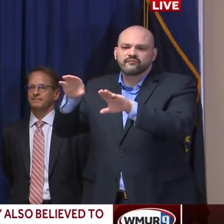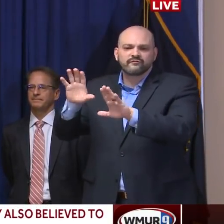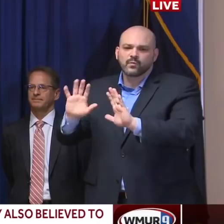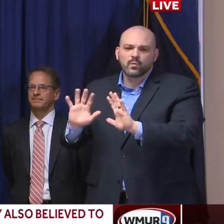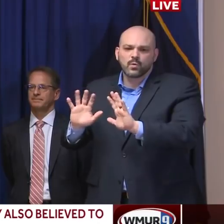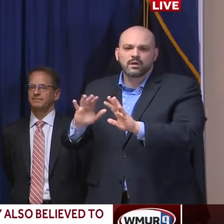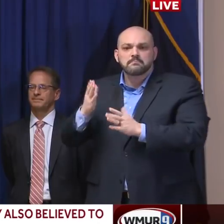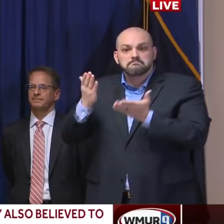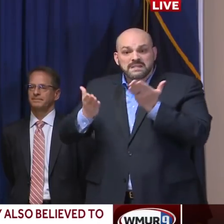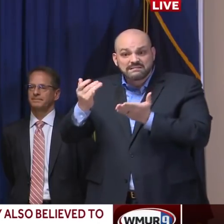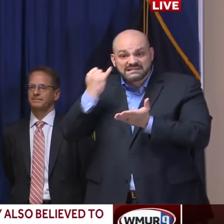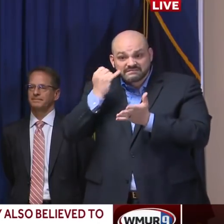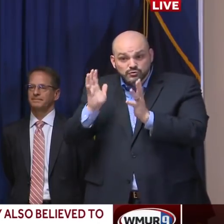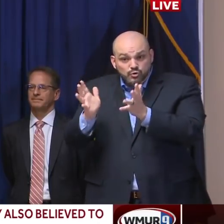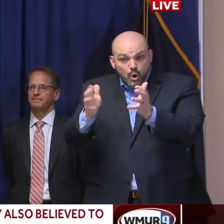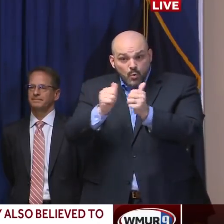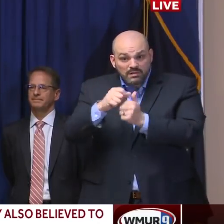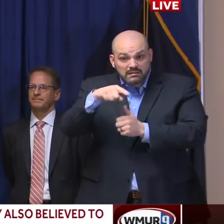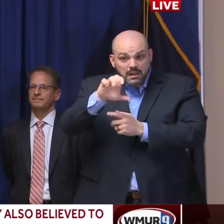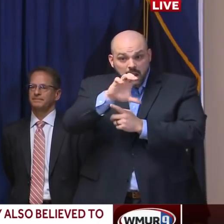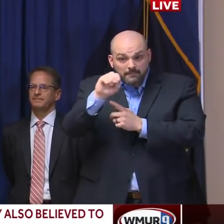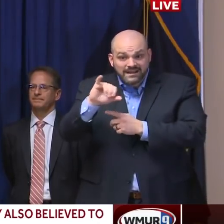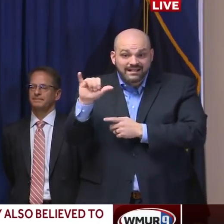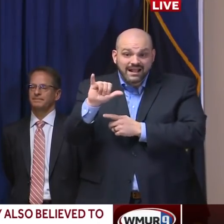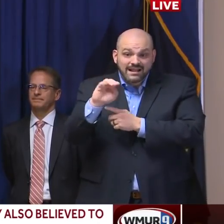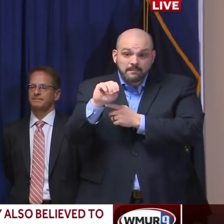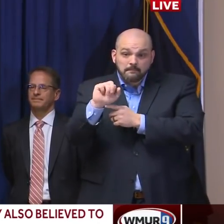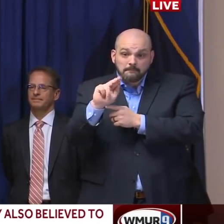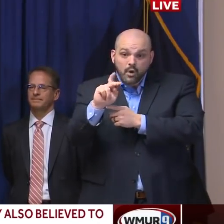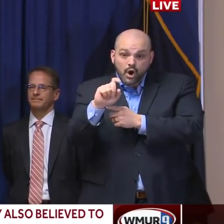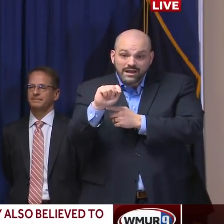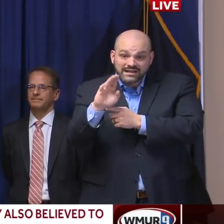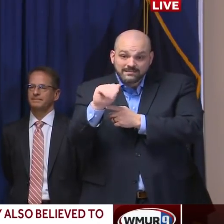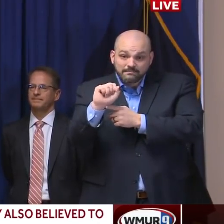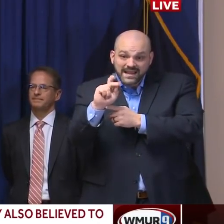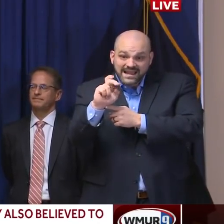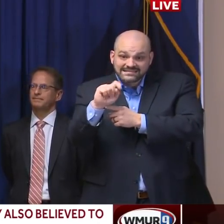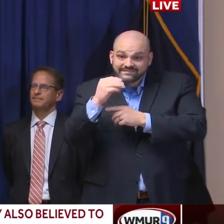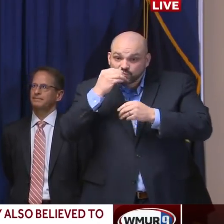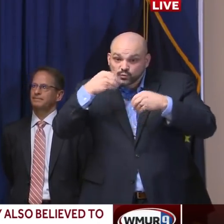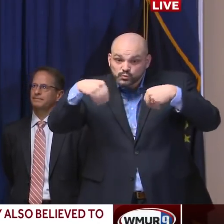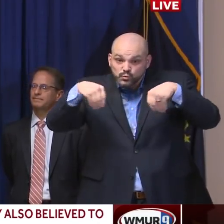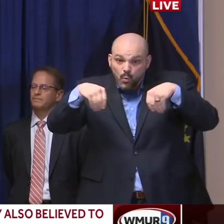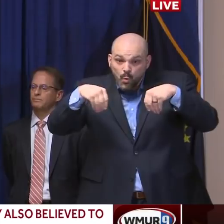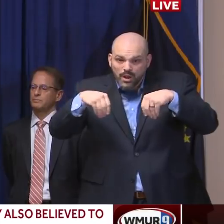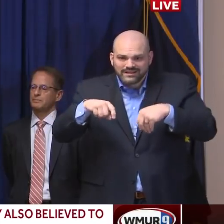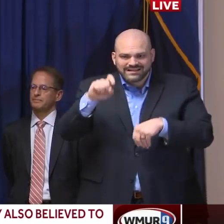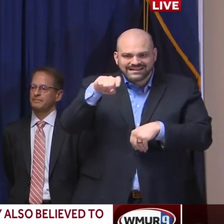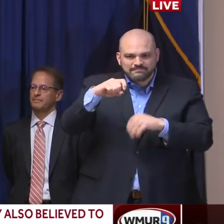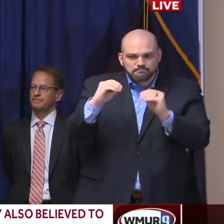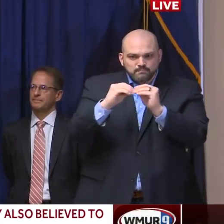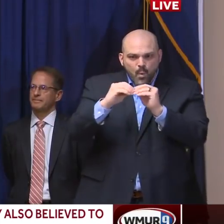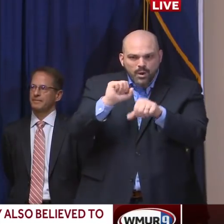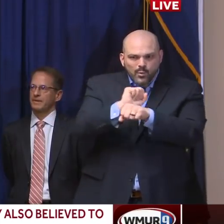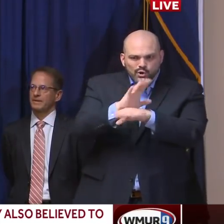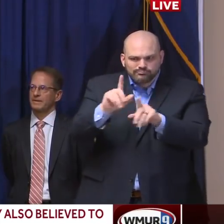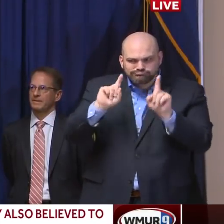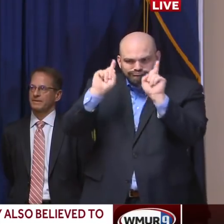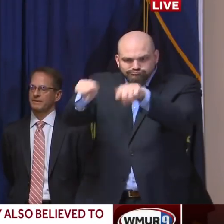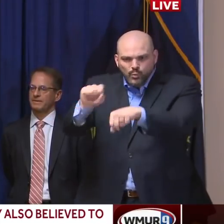NOT NECESSARILY THE NATIONAL GUARD STOCKING SHELVES. TO SAY, DO YOU NEED MORE 10 EMPLOYEES TO COME IN TO STOCK SHELVES?